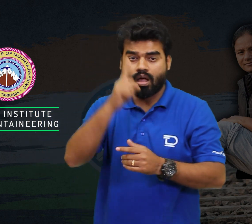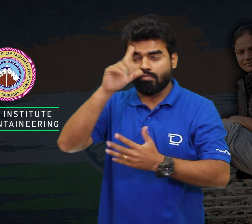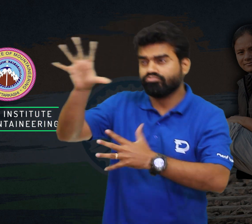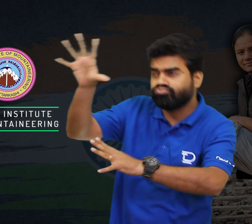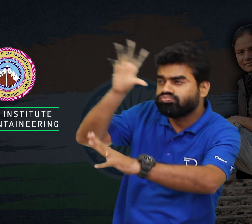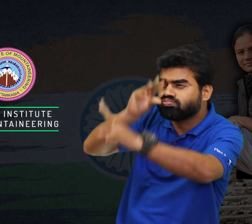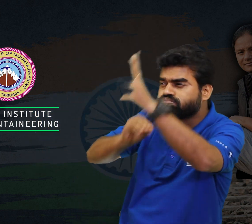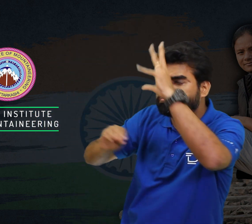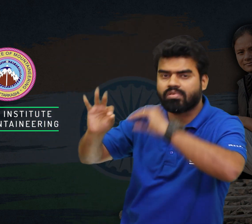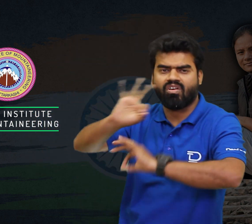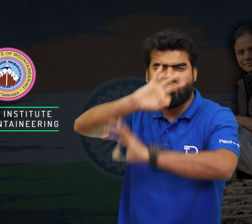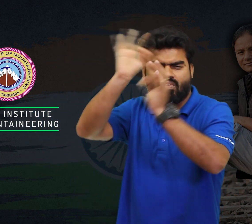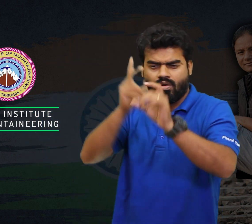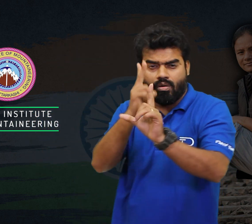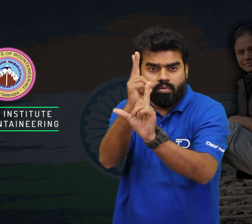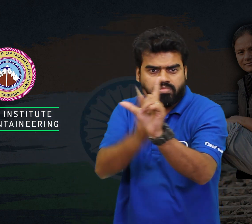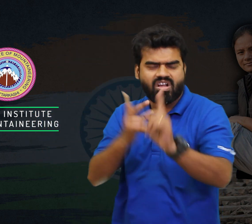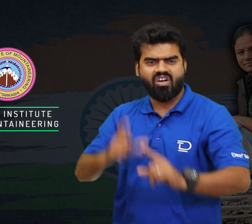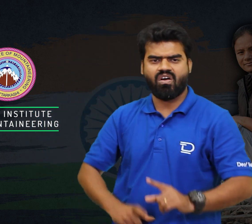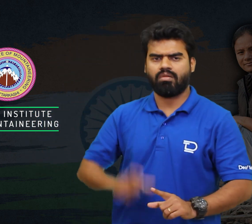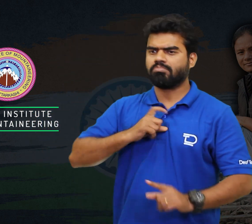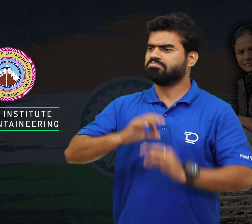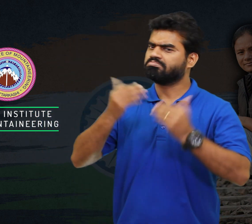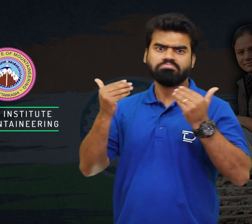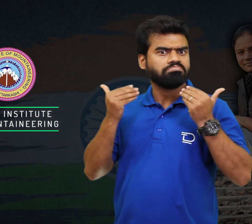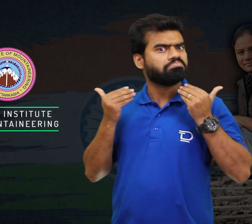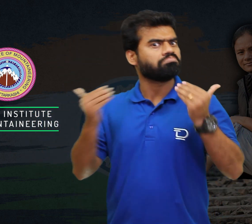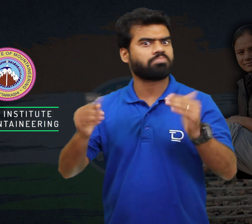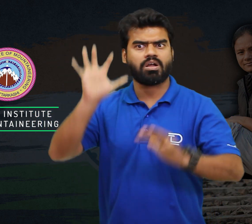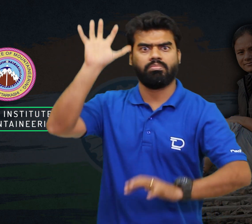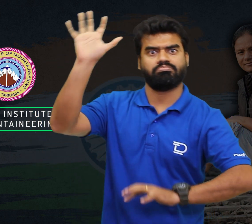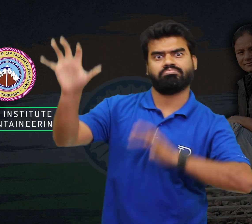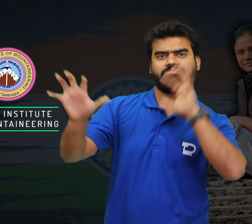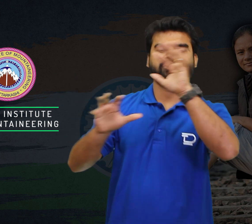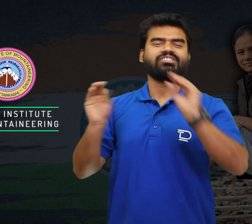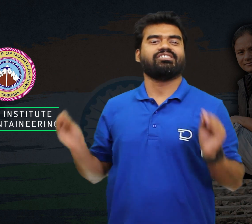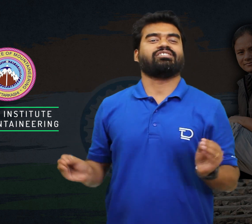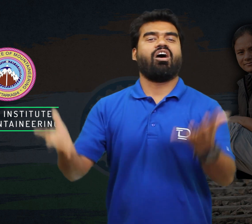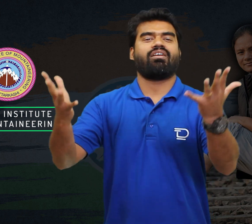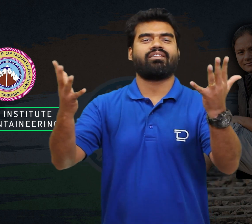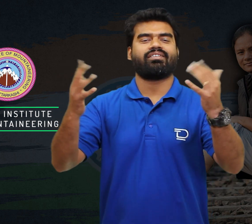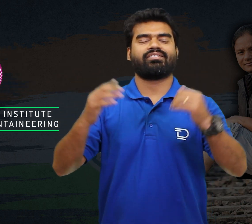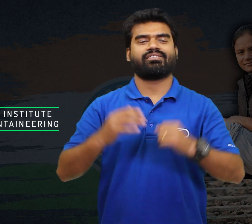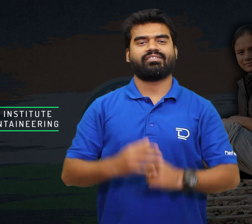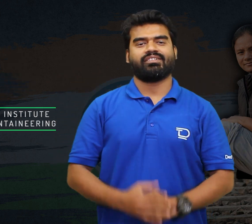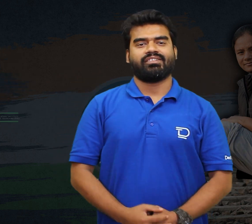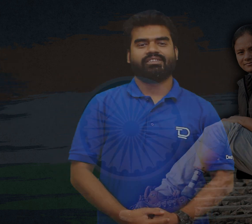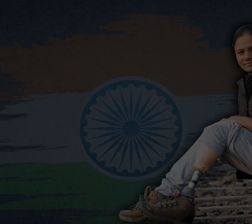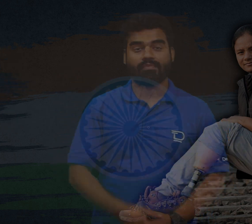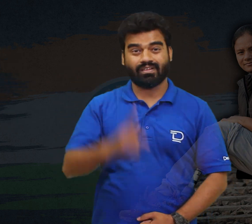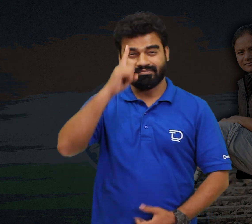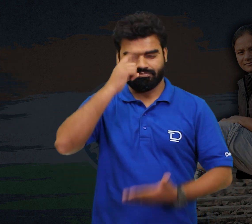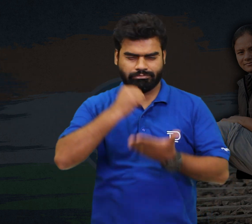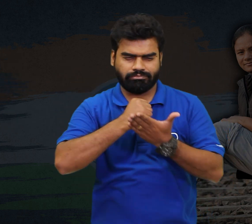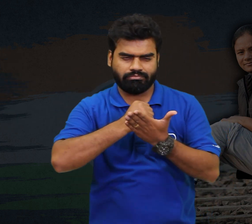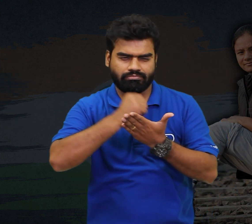she was ready to start climbing mt. Everest.